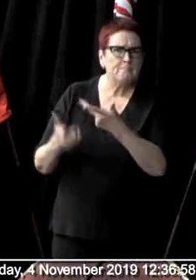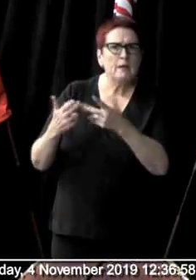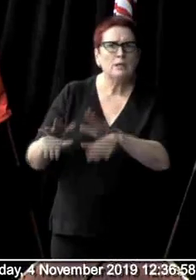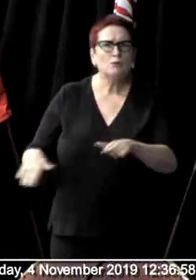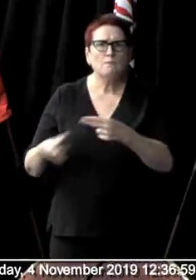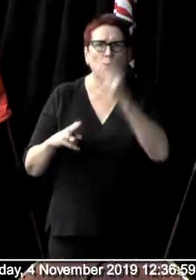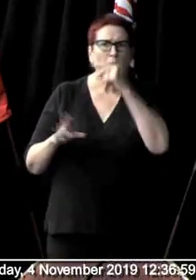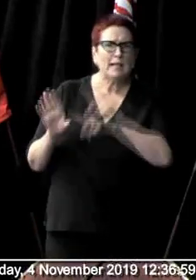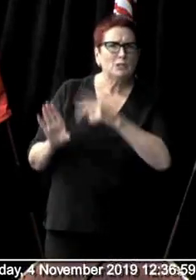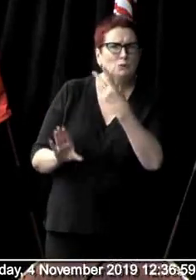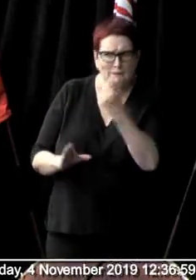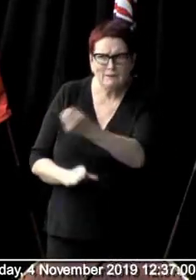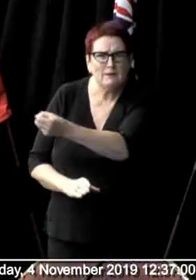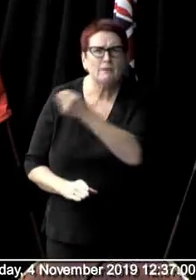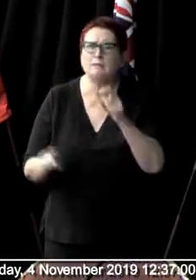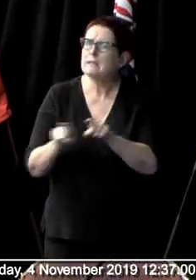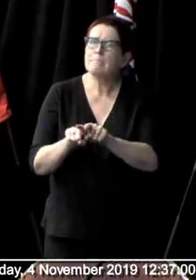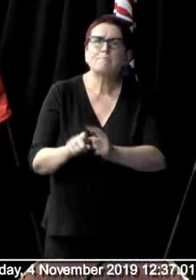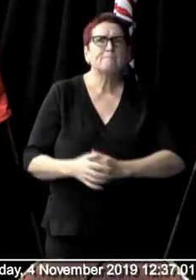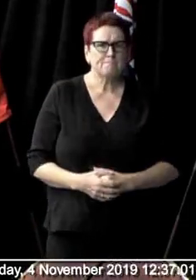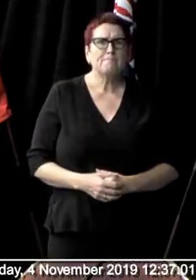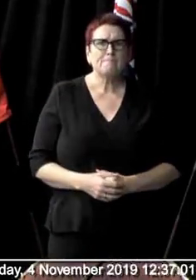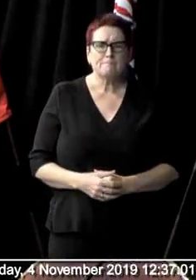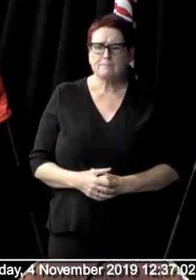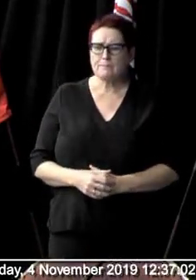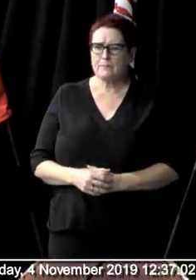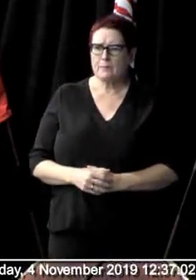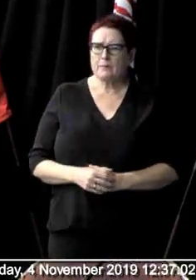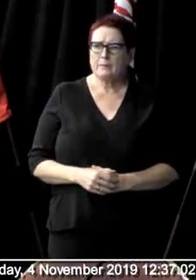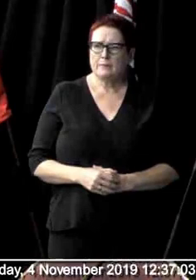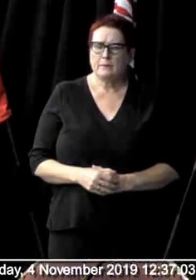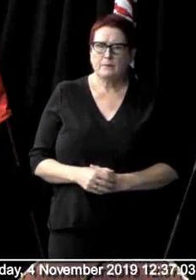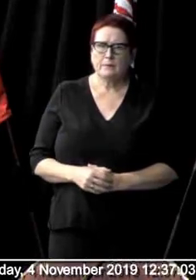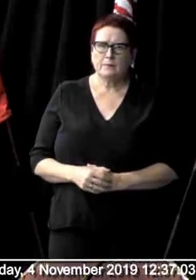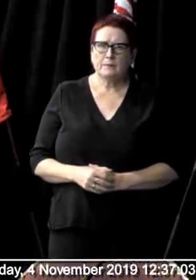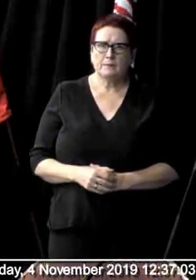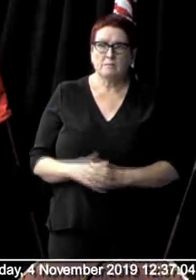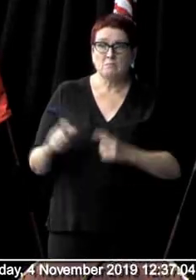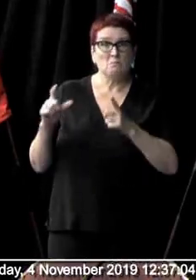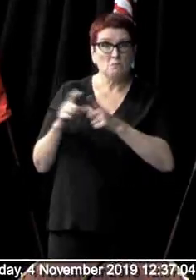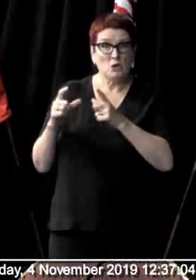primary school stuff. She got permission forms for everything.